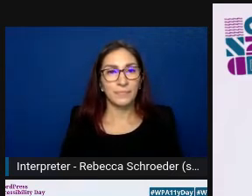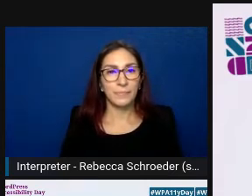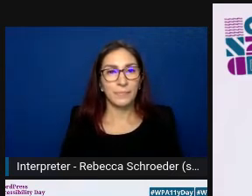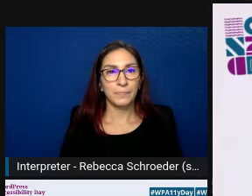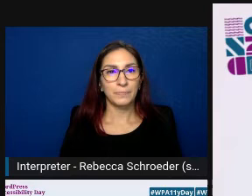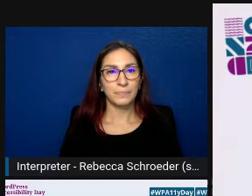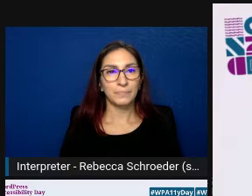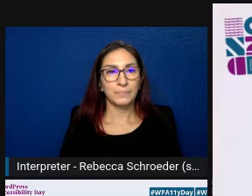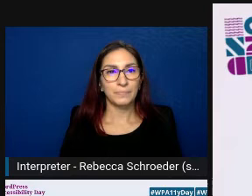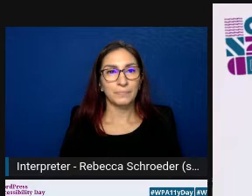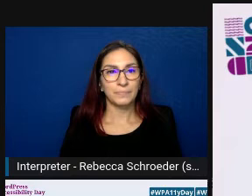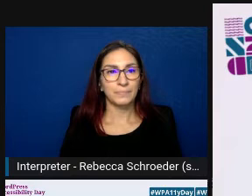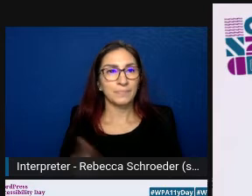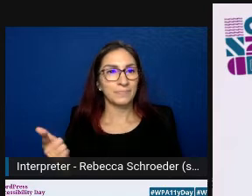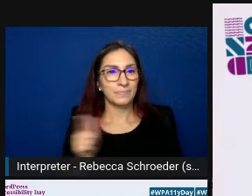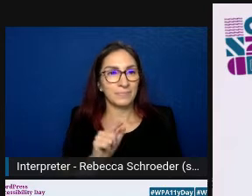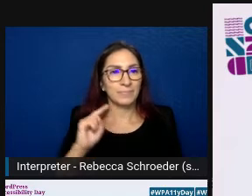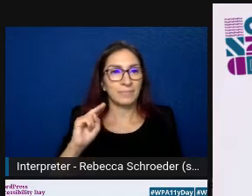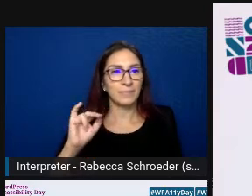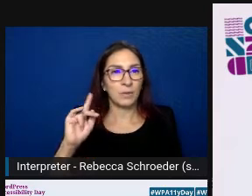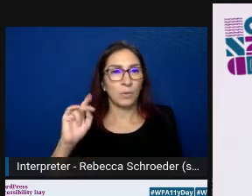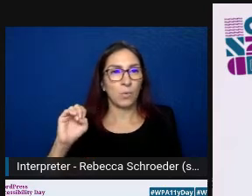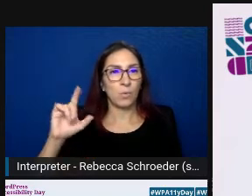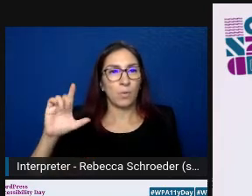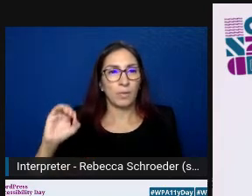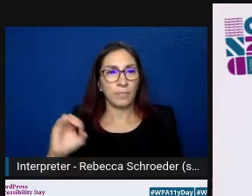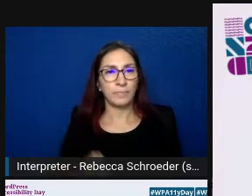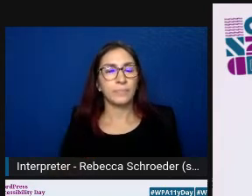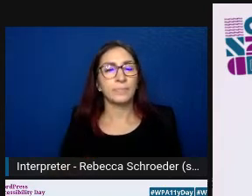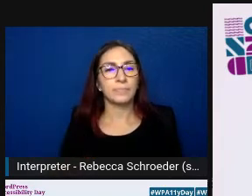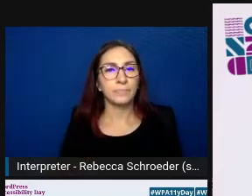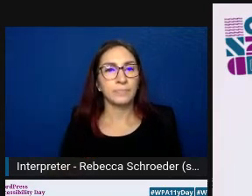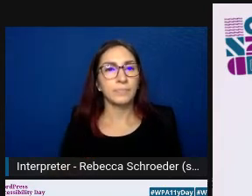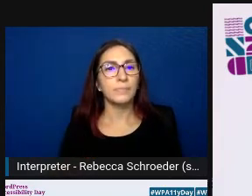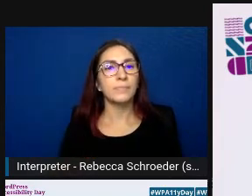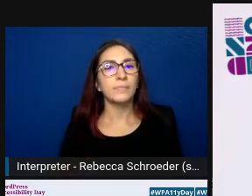Which brings us to, speaking of designing for users